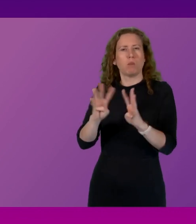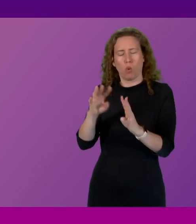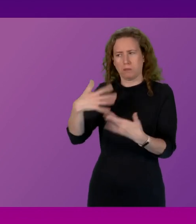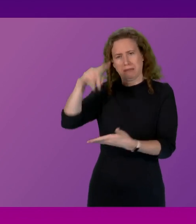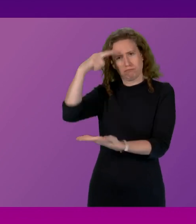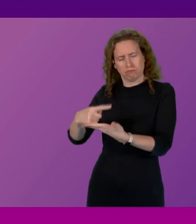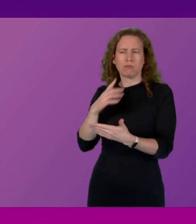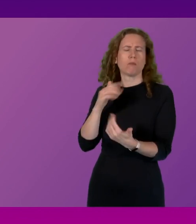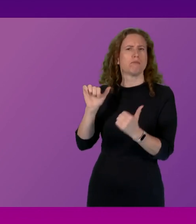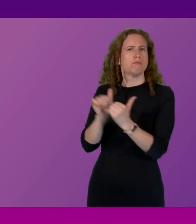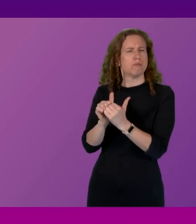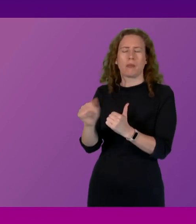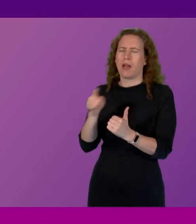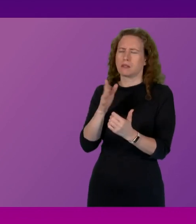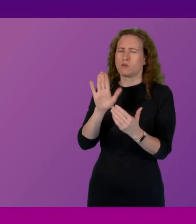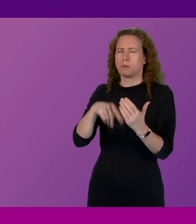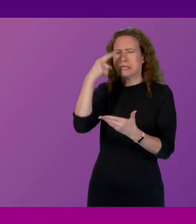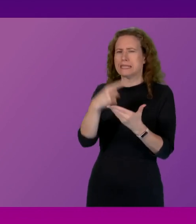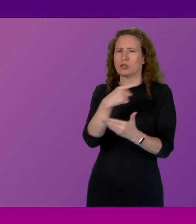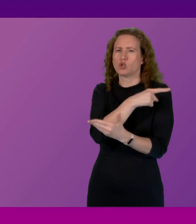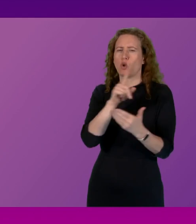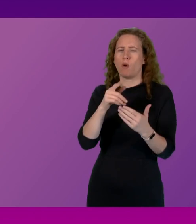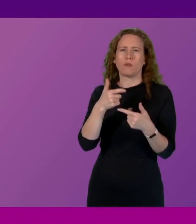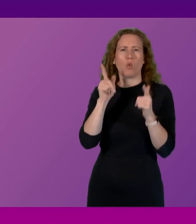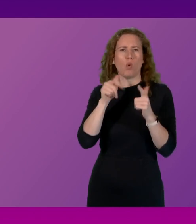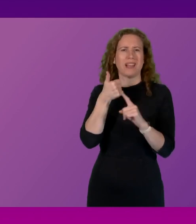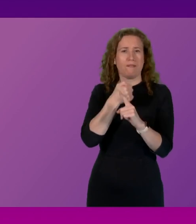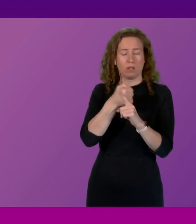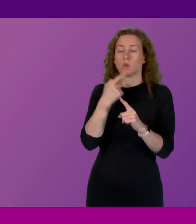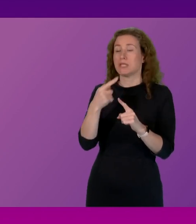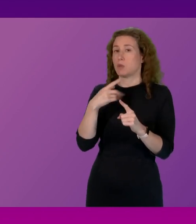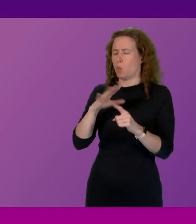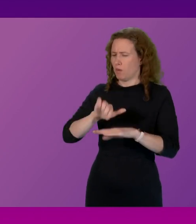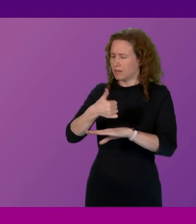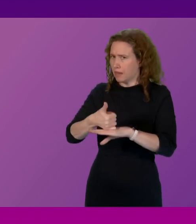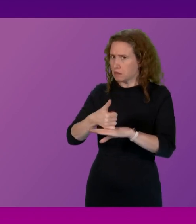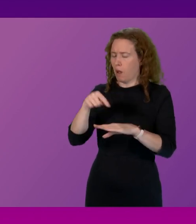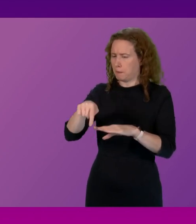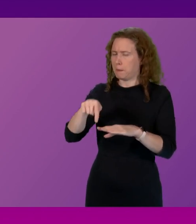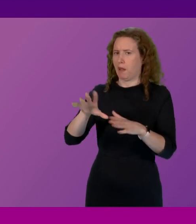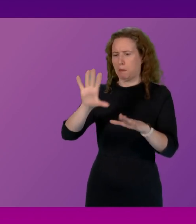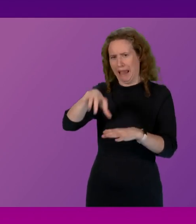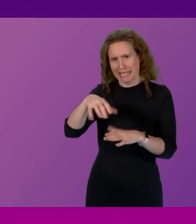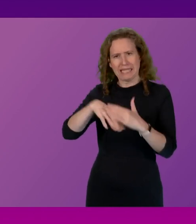Following the position that was taken by the Lord Advocate, the safer drug consumption facility proposal now allows Glasgow to move ahead with the pilot.